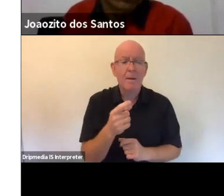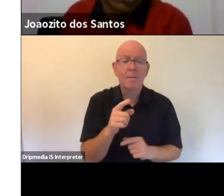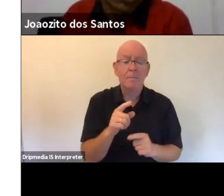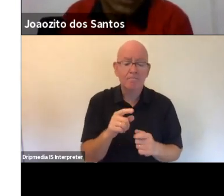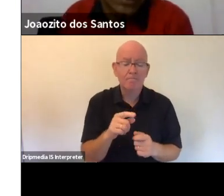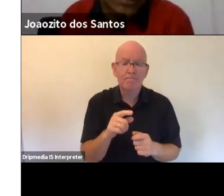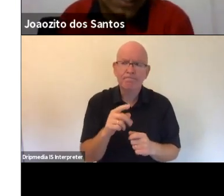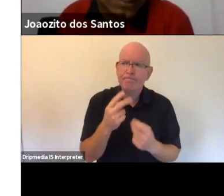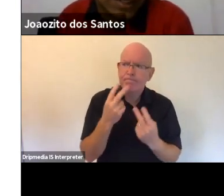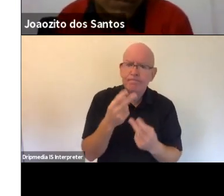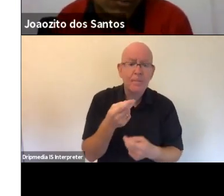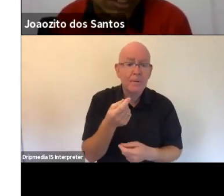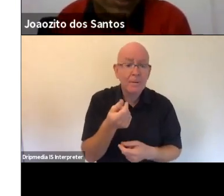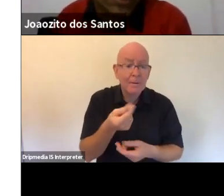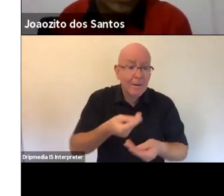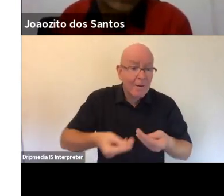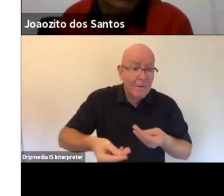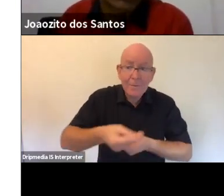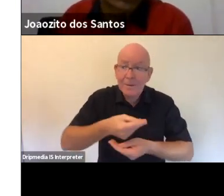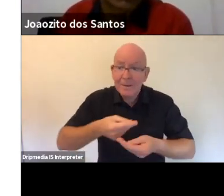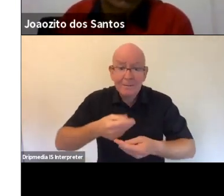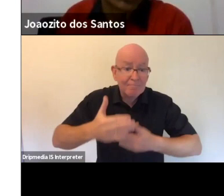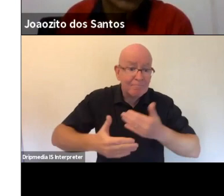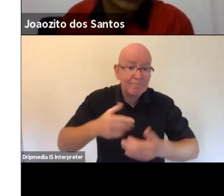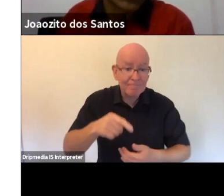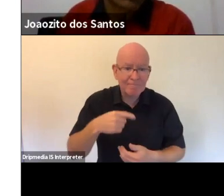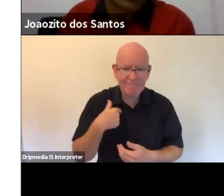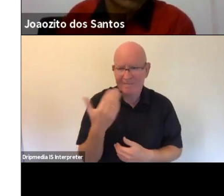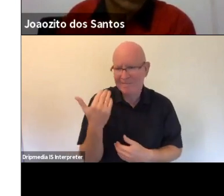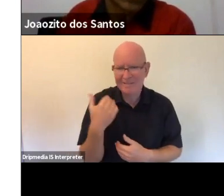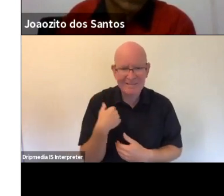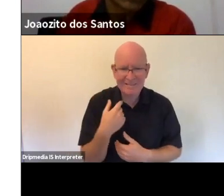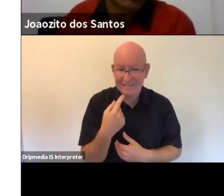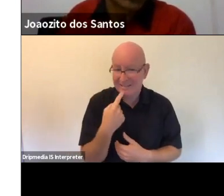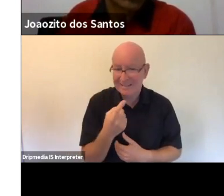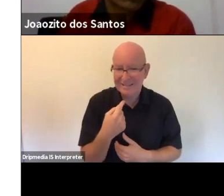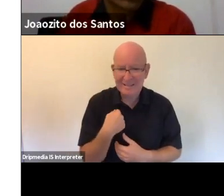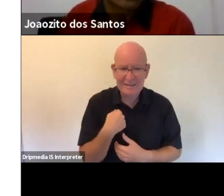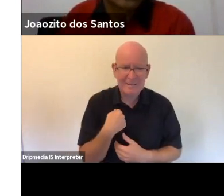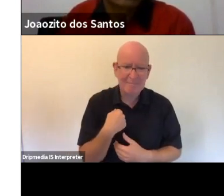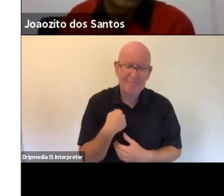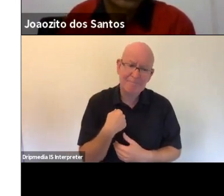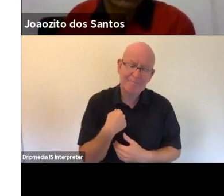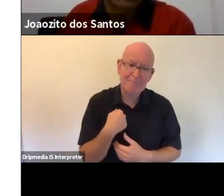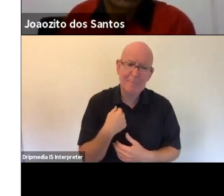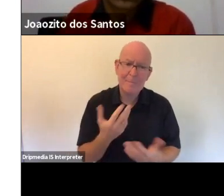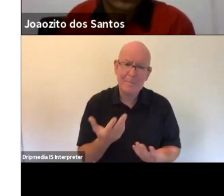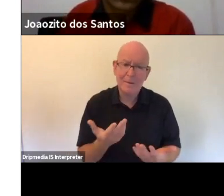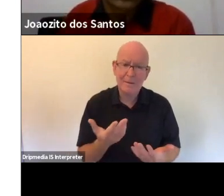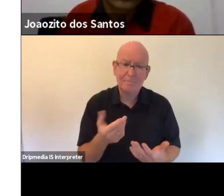Sorry, I have to say that it’s about employment… employing of persons with disabilities in the government sector is…